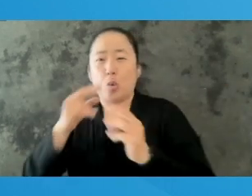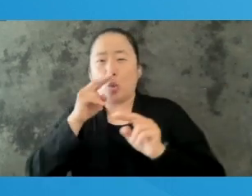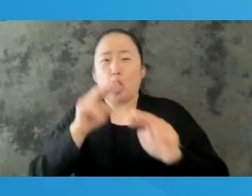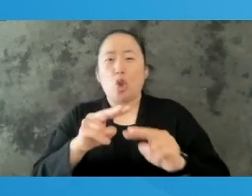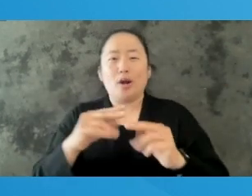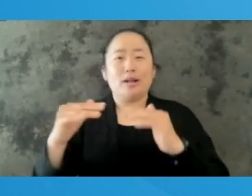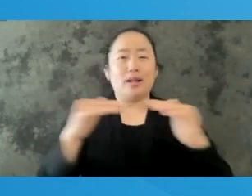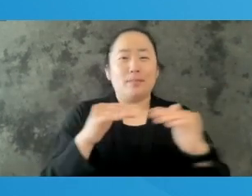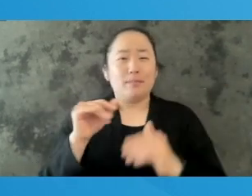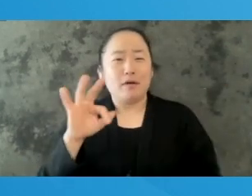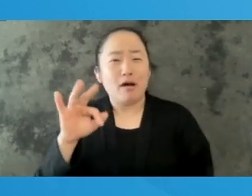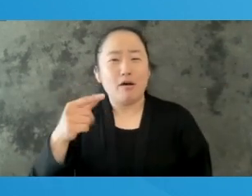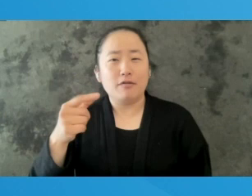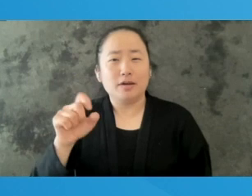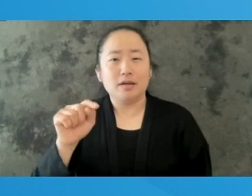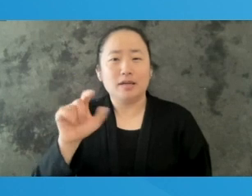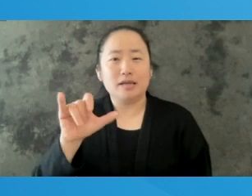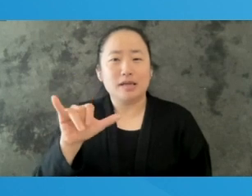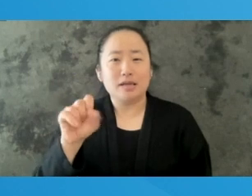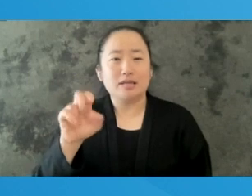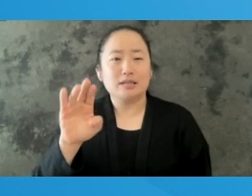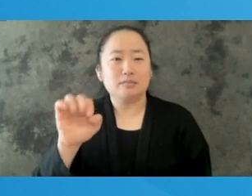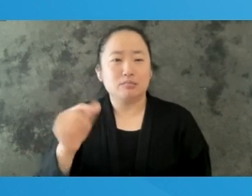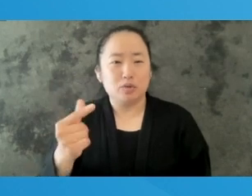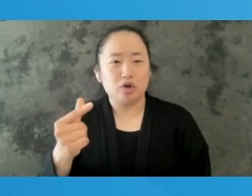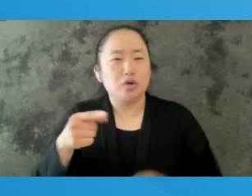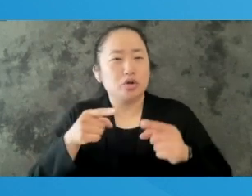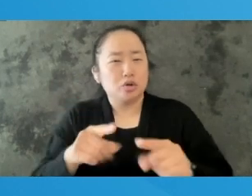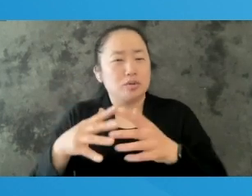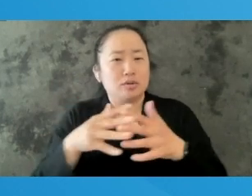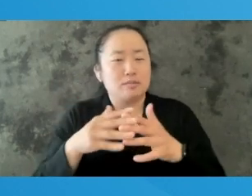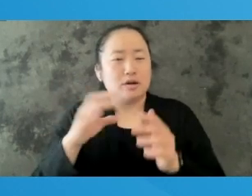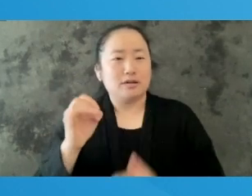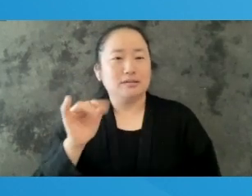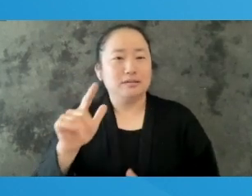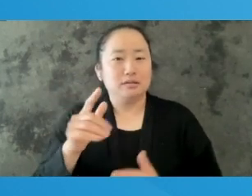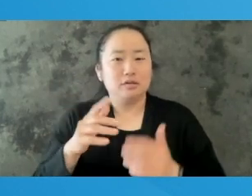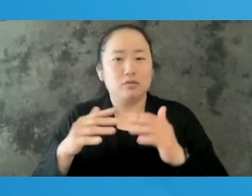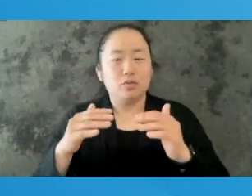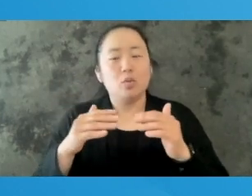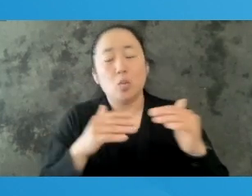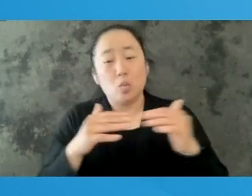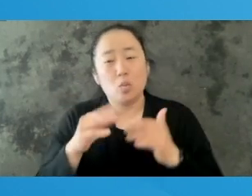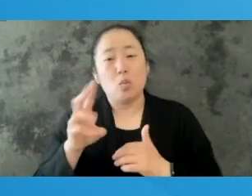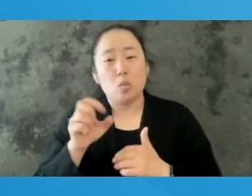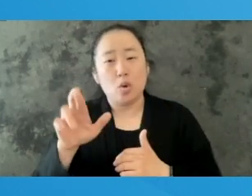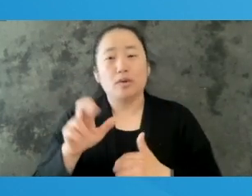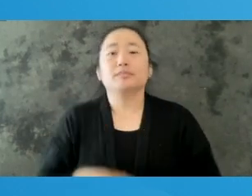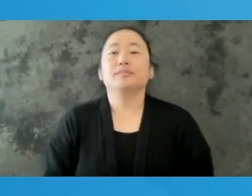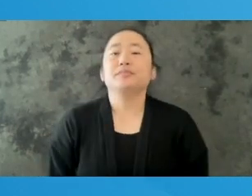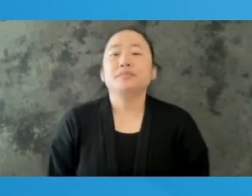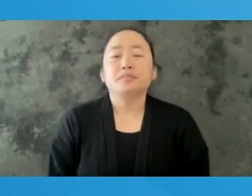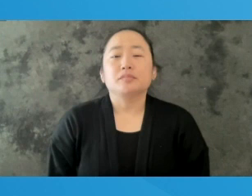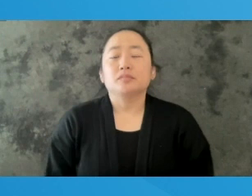We're also going to be looking at and responding to artwork through sketching and writing.